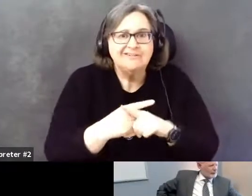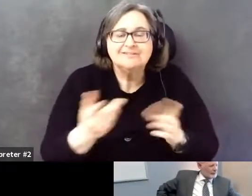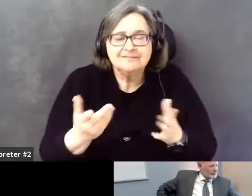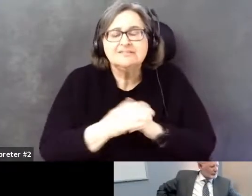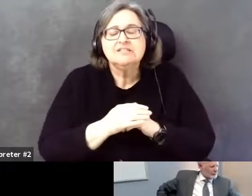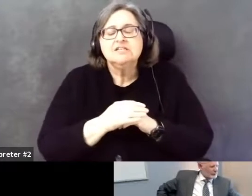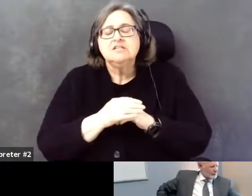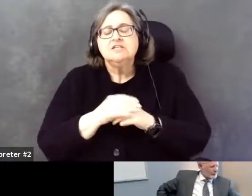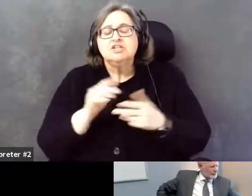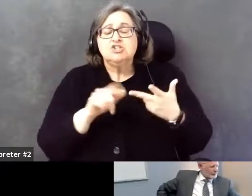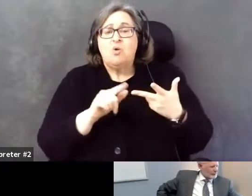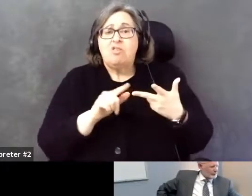in 2015, there were things in